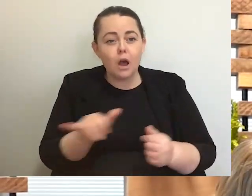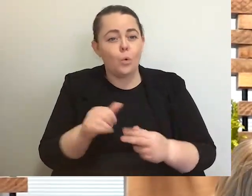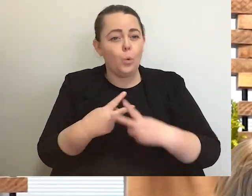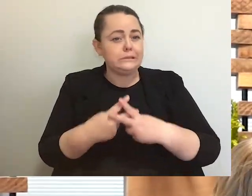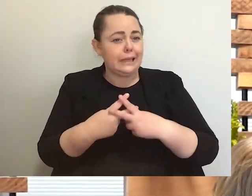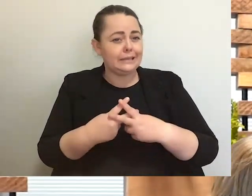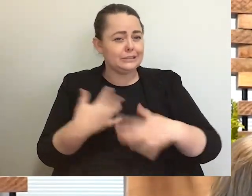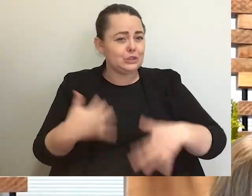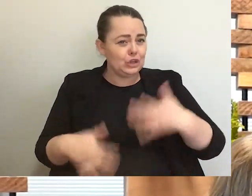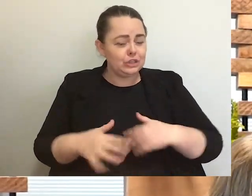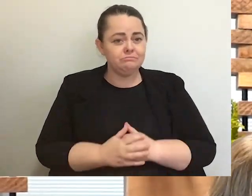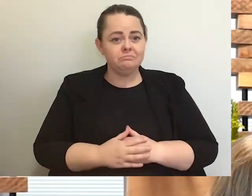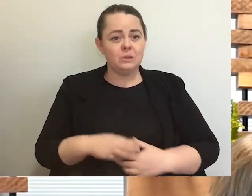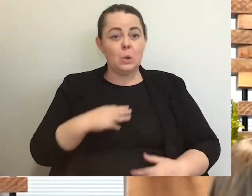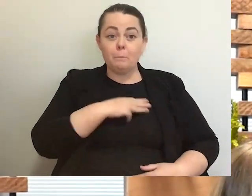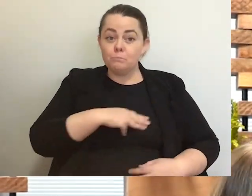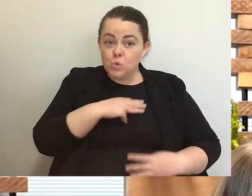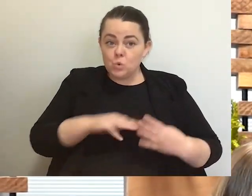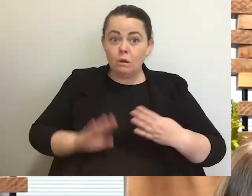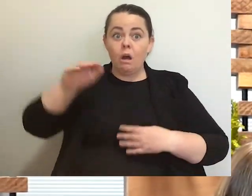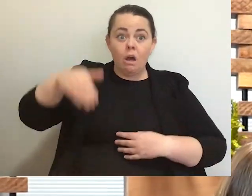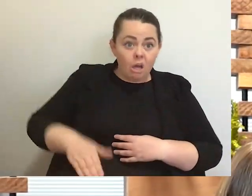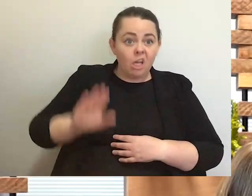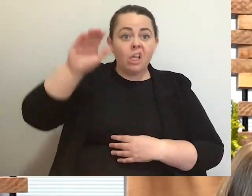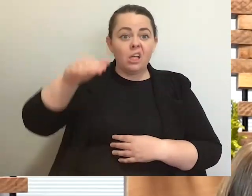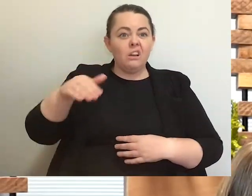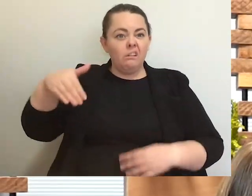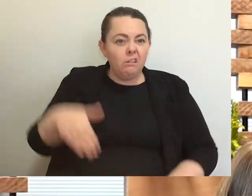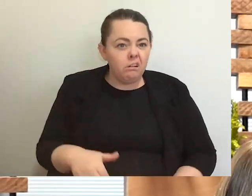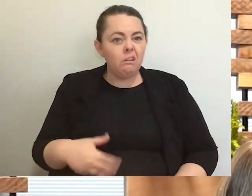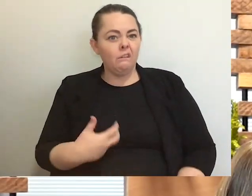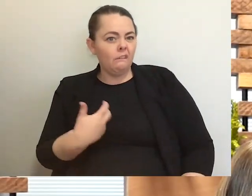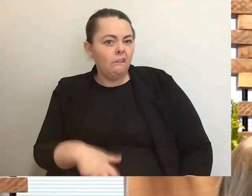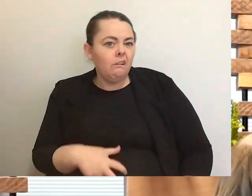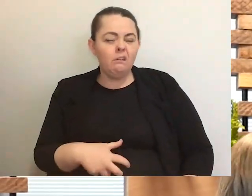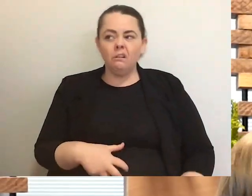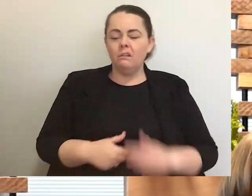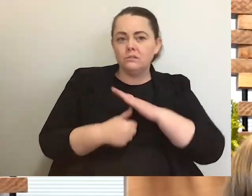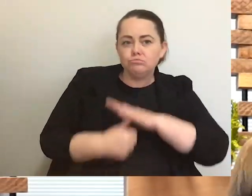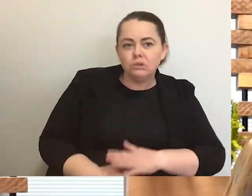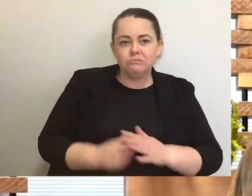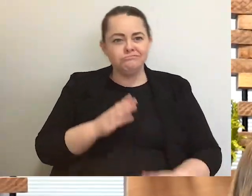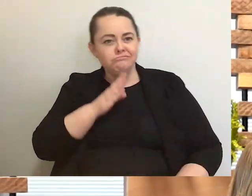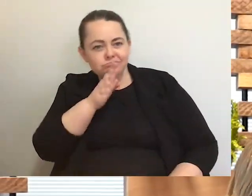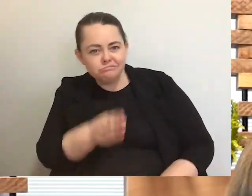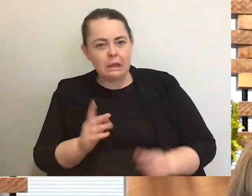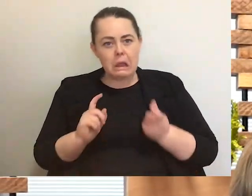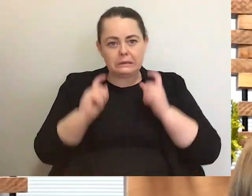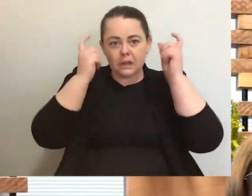mood swings, low mood, irritability or anxiety. I think my children could attest to that.